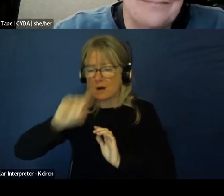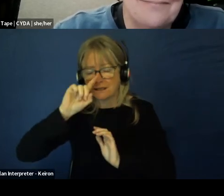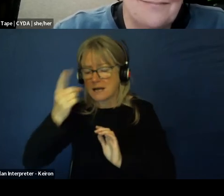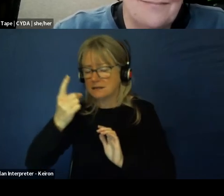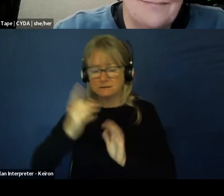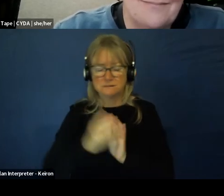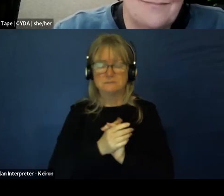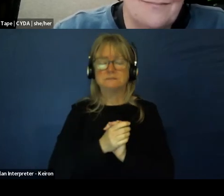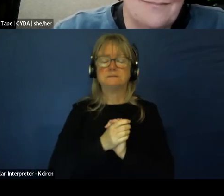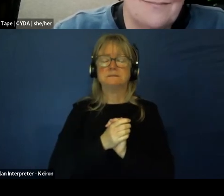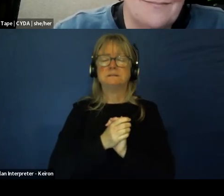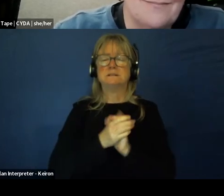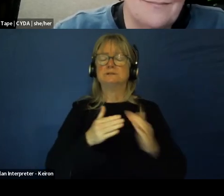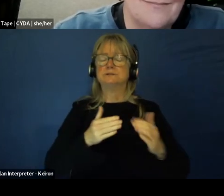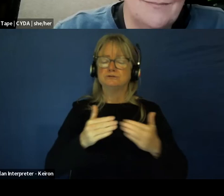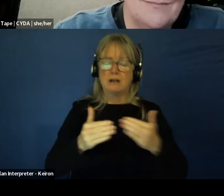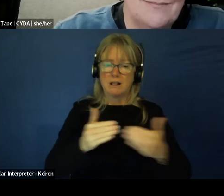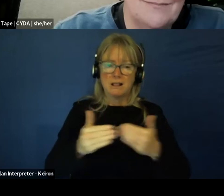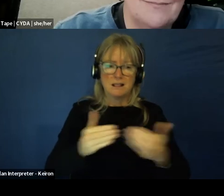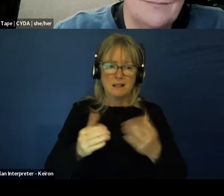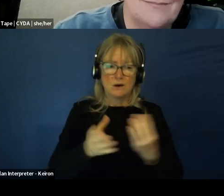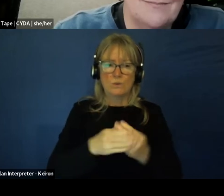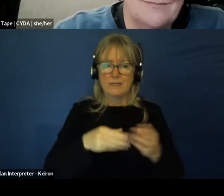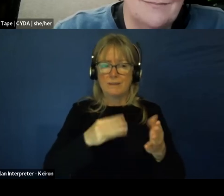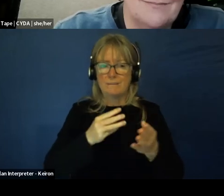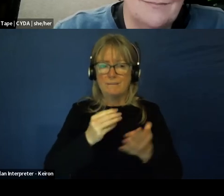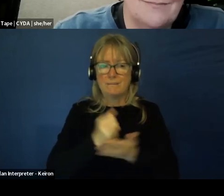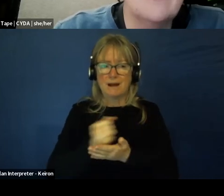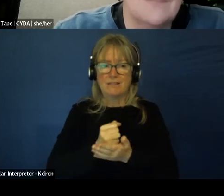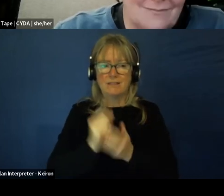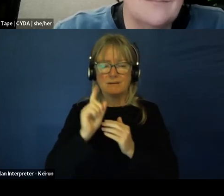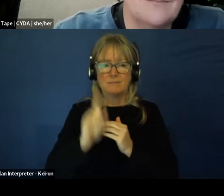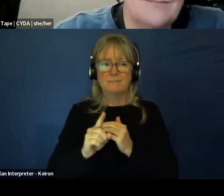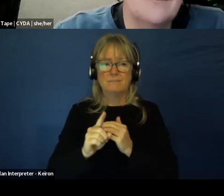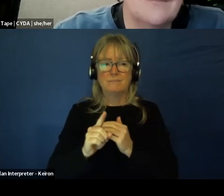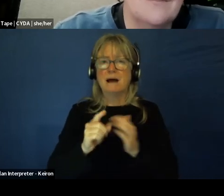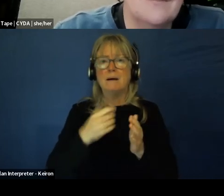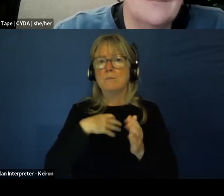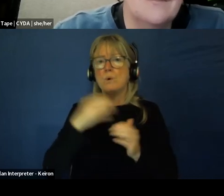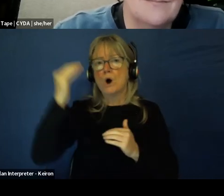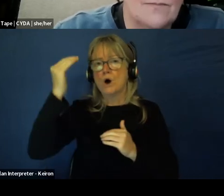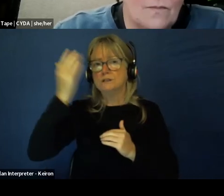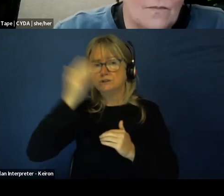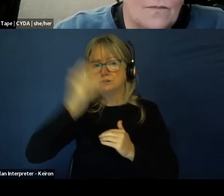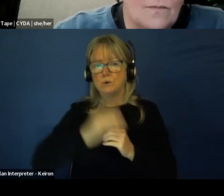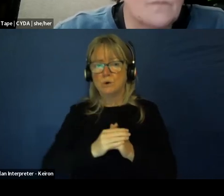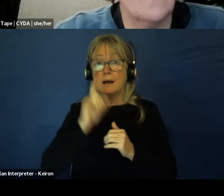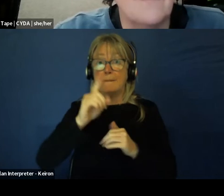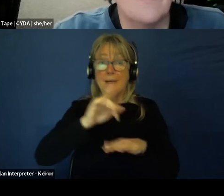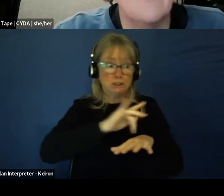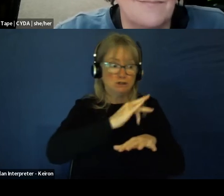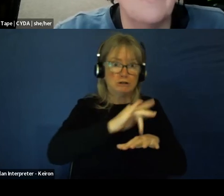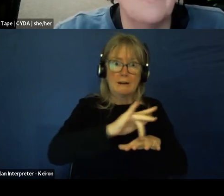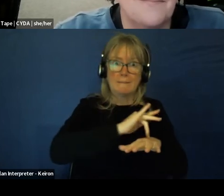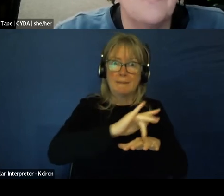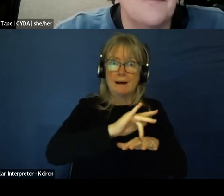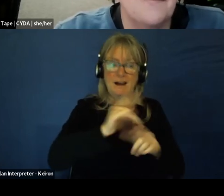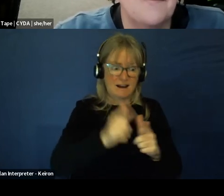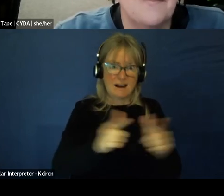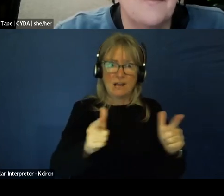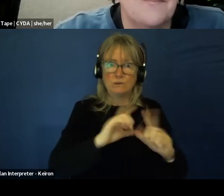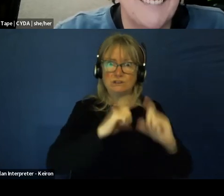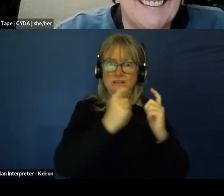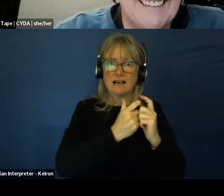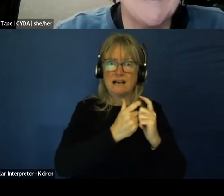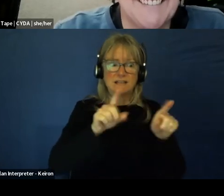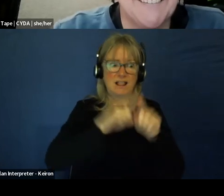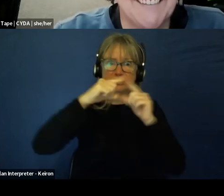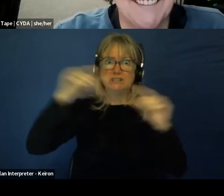I would greatly struggle in things like math but this is more talking about my ladies, I would thrive in classes like drama and languages, and more specifically Japanese.